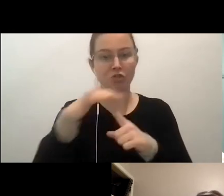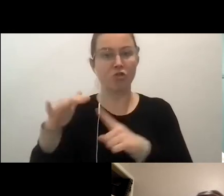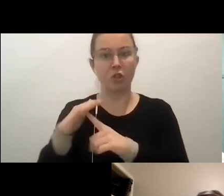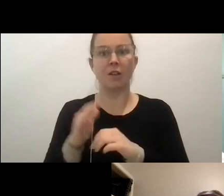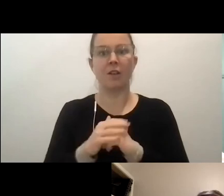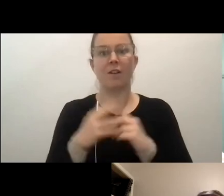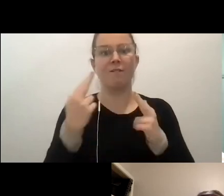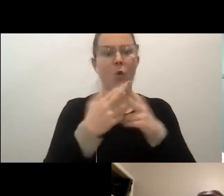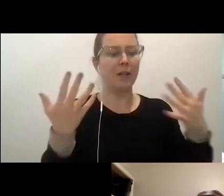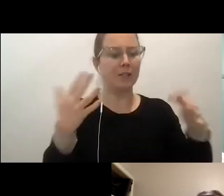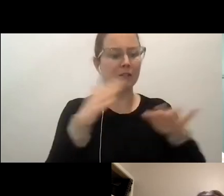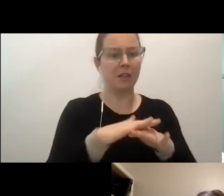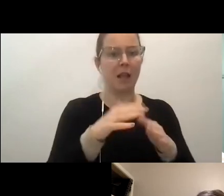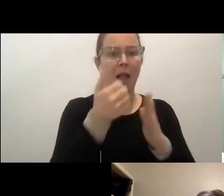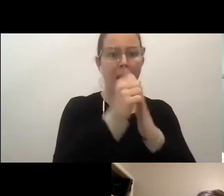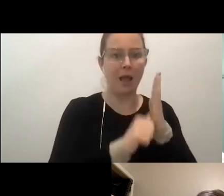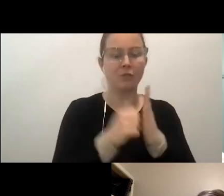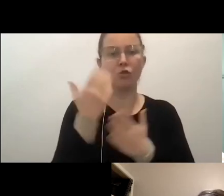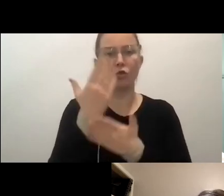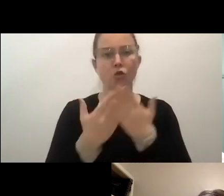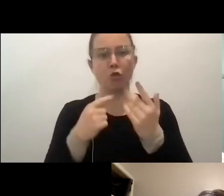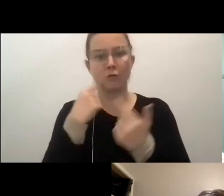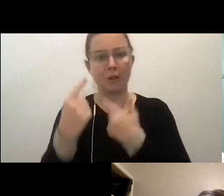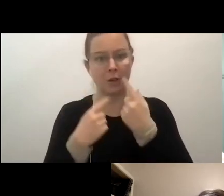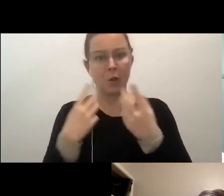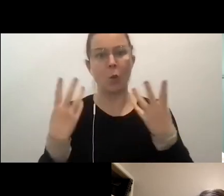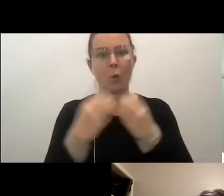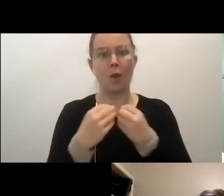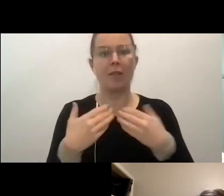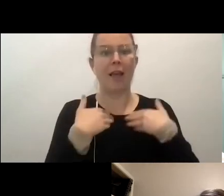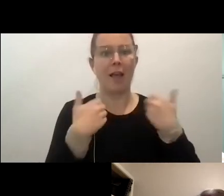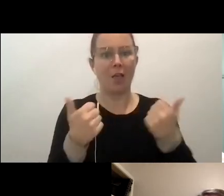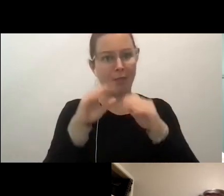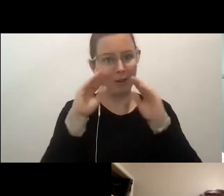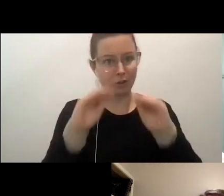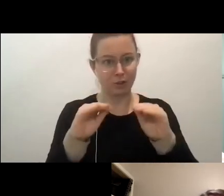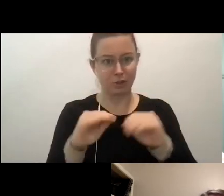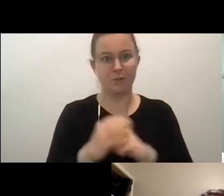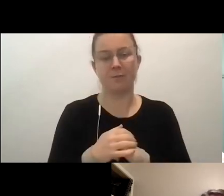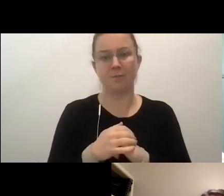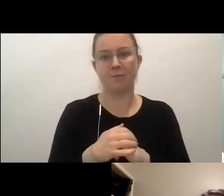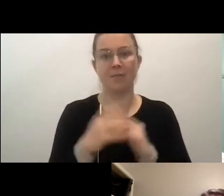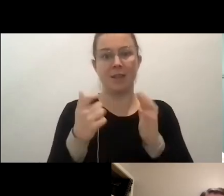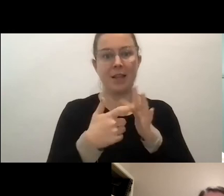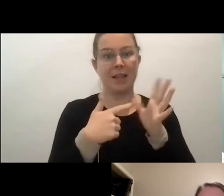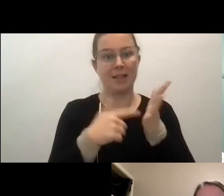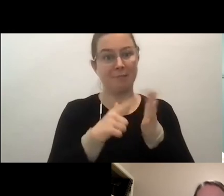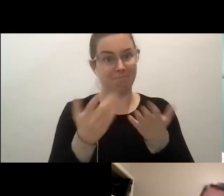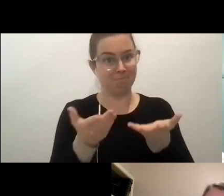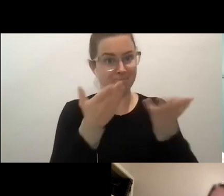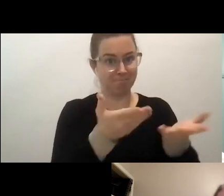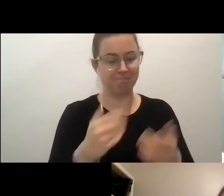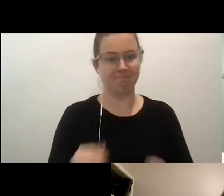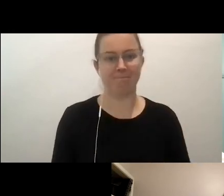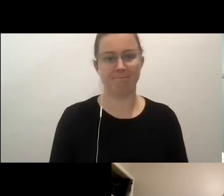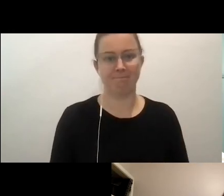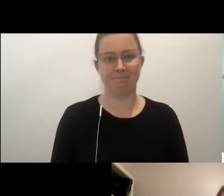intersecting art and storytelling with work with health and education. Kate, I give the floor to you. Hello!